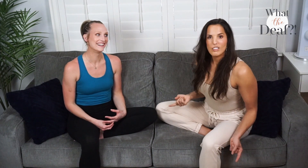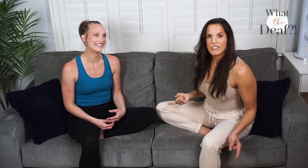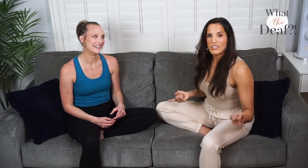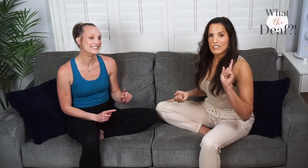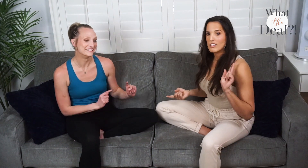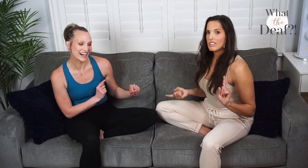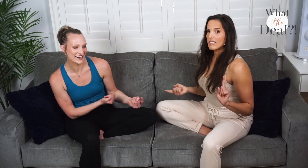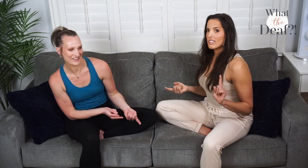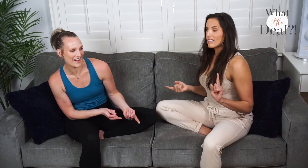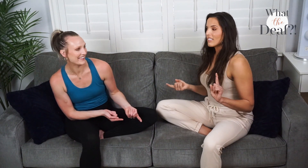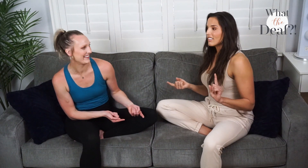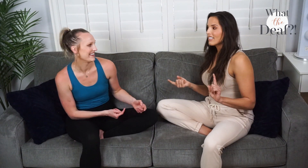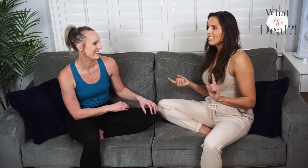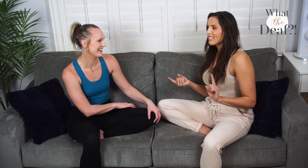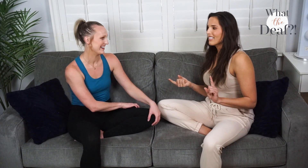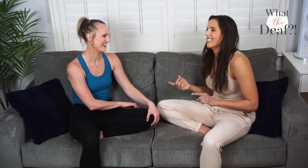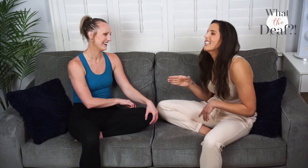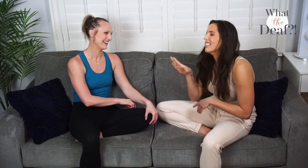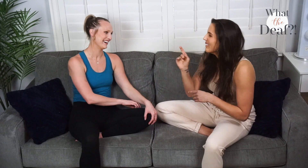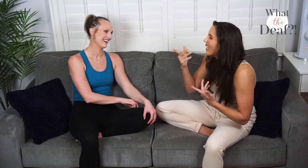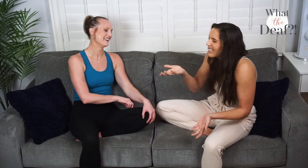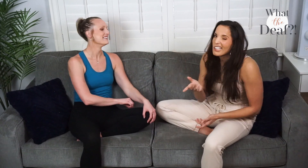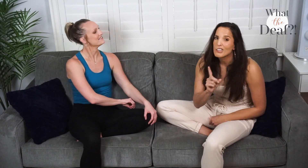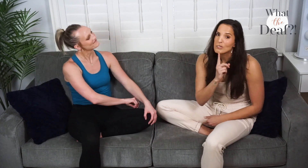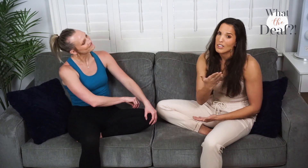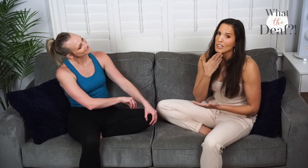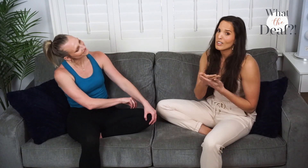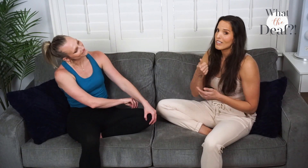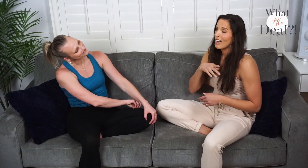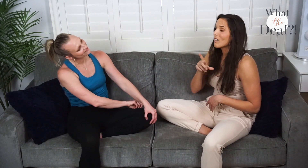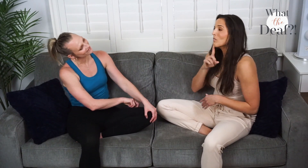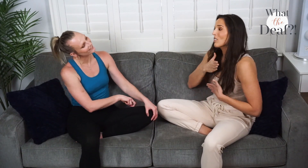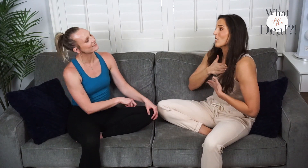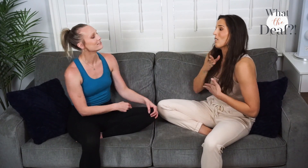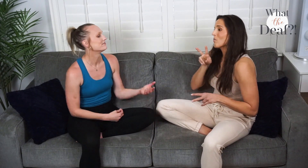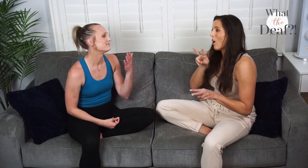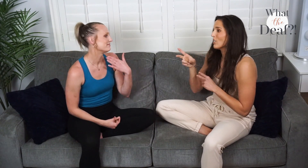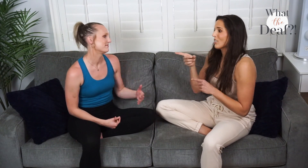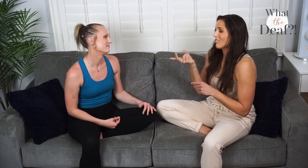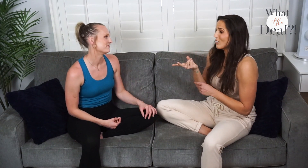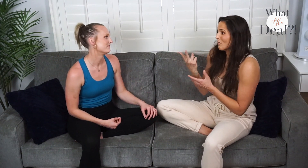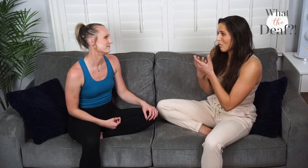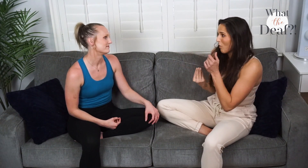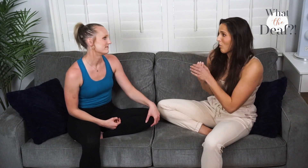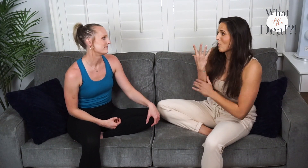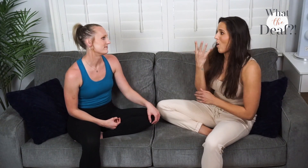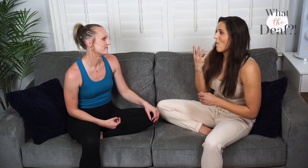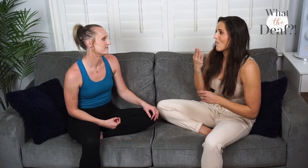[Both laugh] So far. But he’s really a good guy and I really enjoy watching you guys